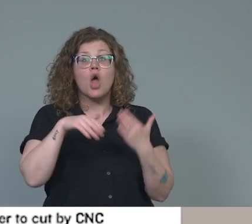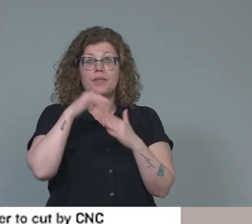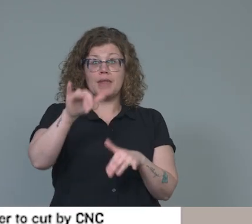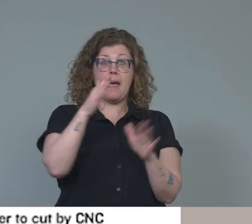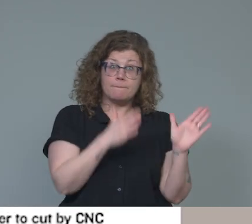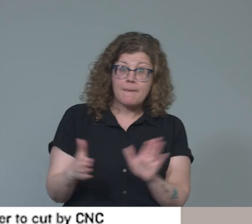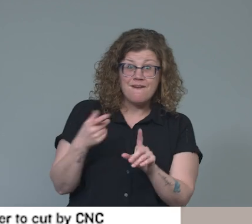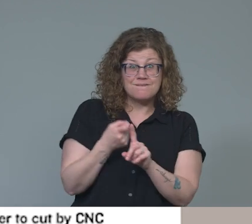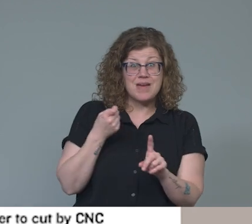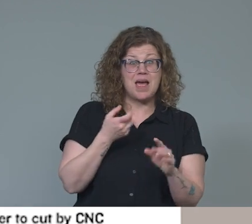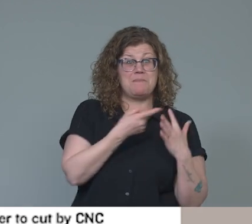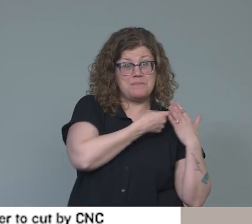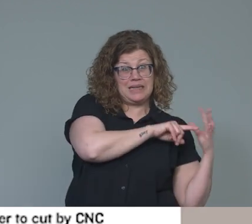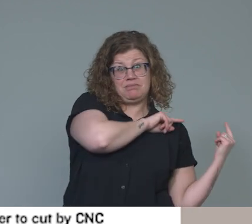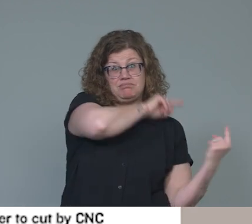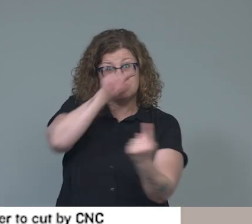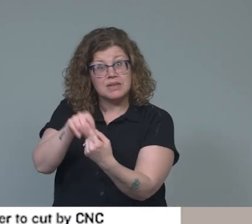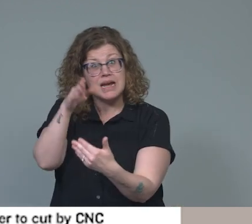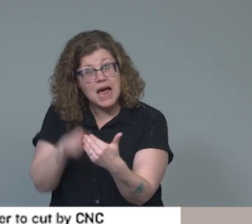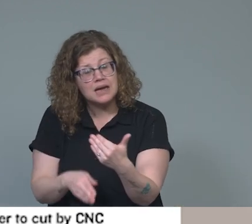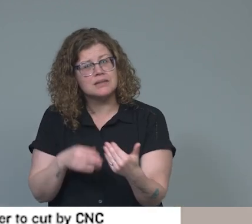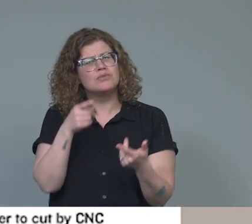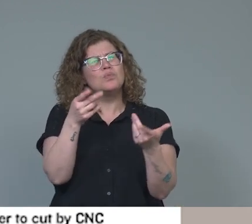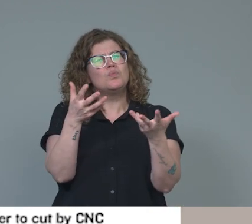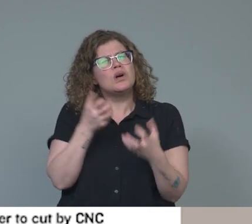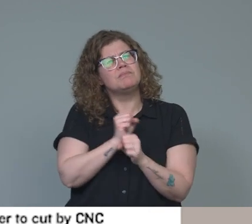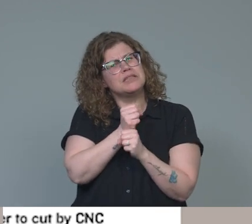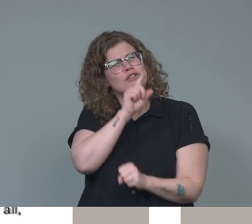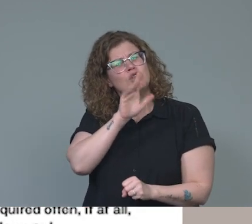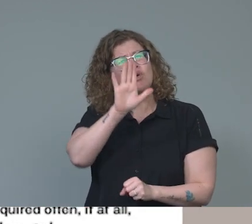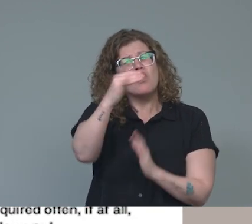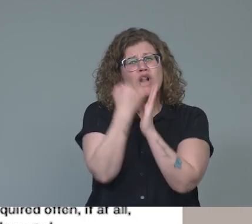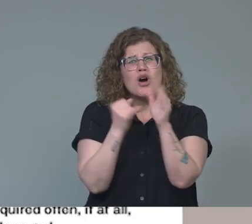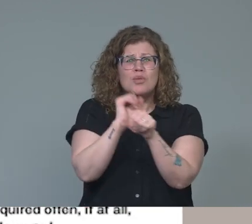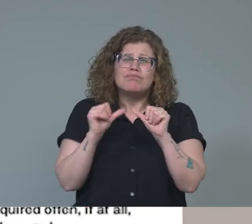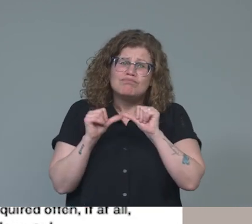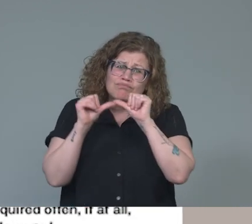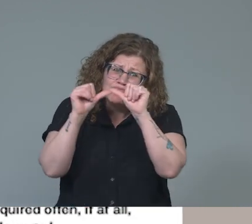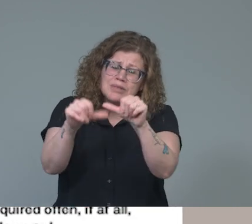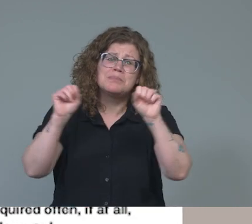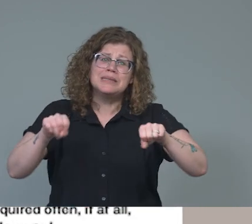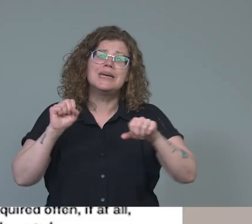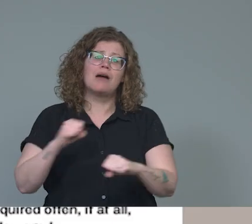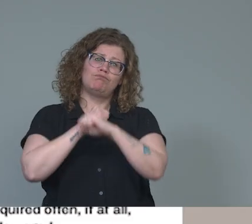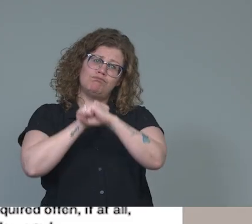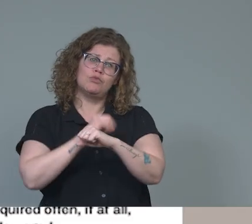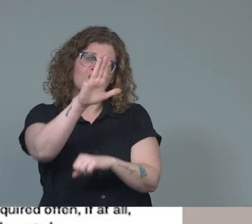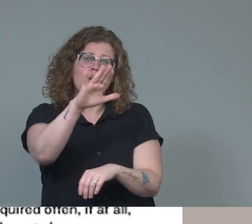surfaces or aluminum composites. Metal is always tricky in the external realm. He talks about placement, structure, any type of coating on top,